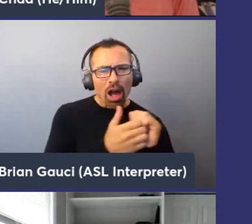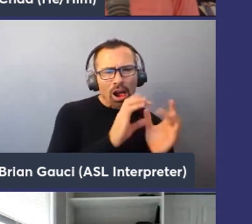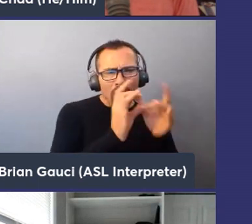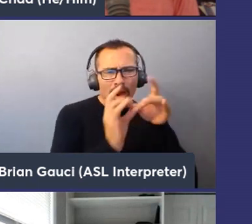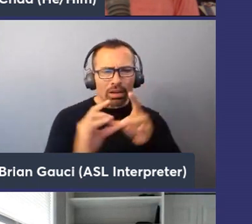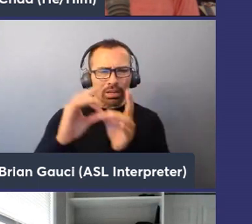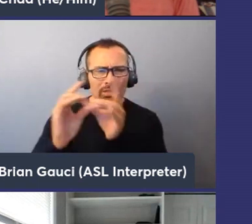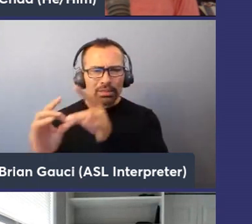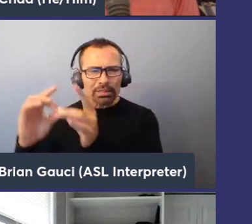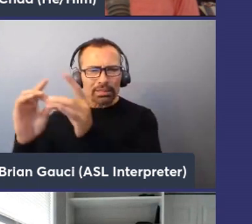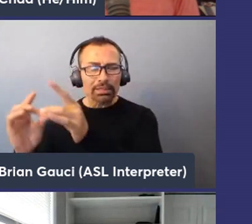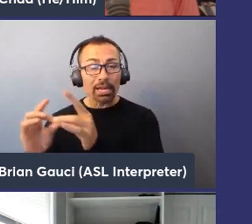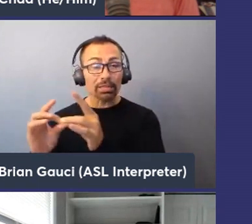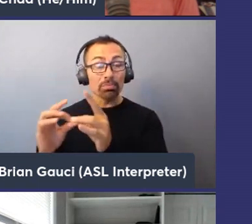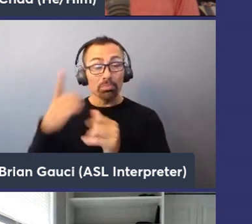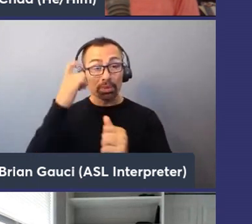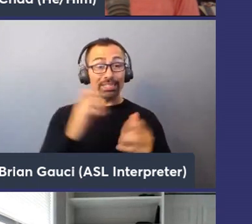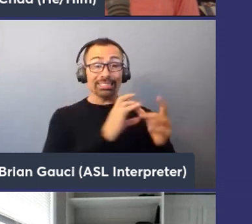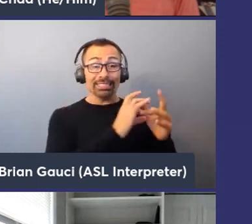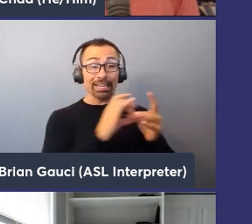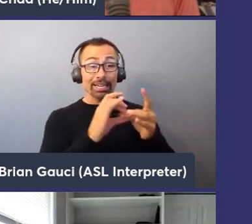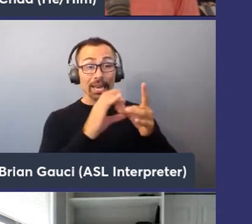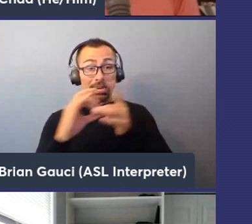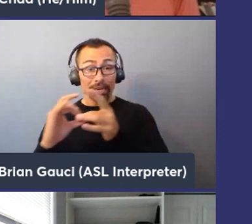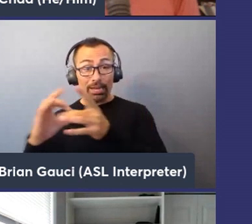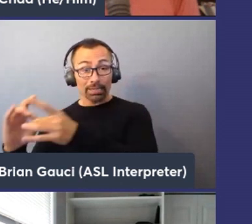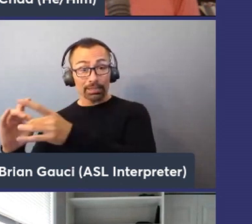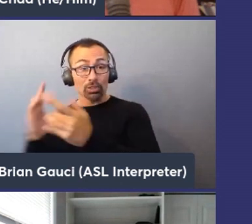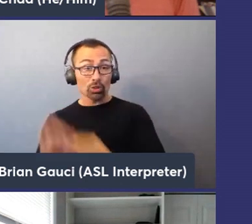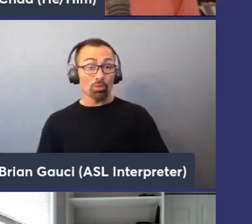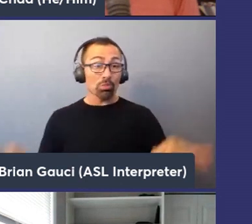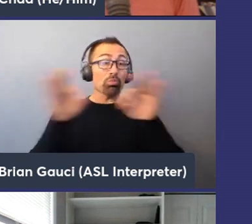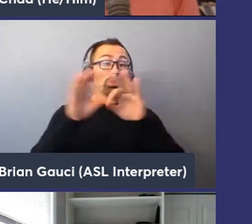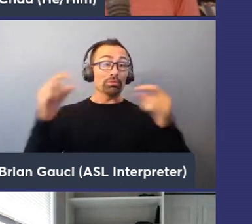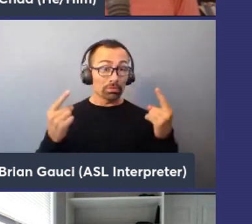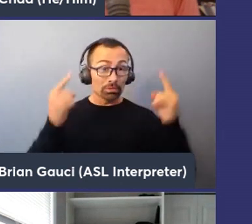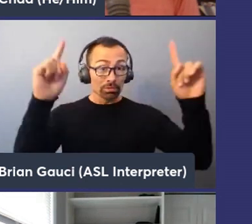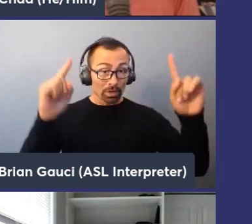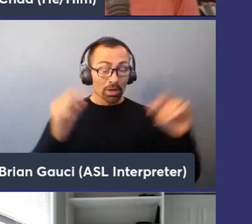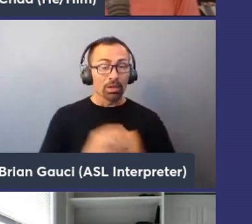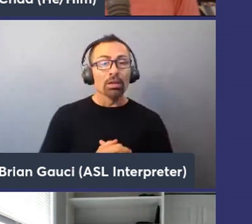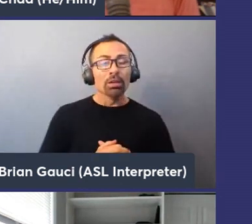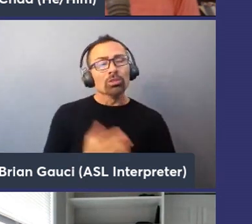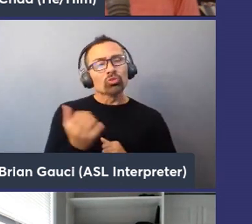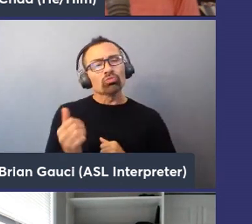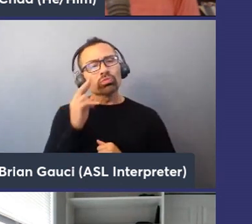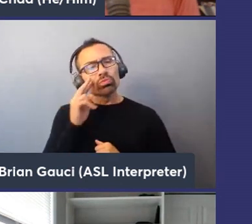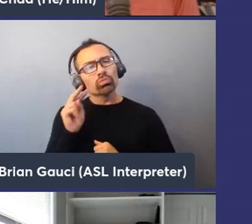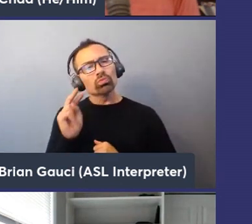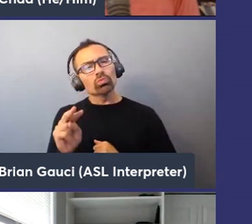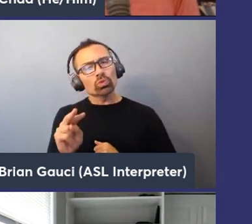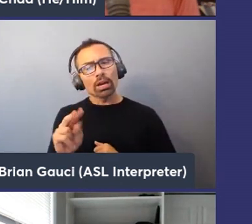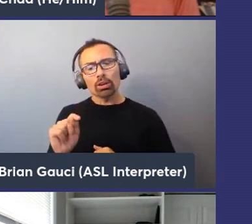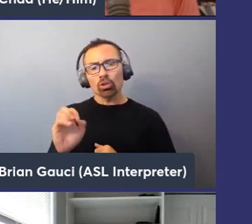in order to be able to do something. So what we're gonna look at here is basically a tool that graphs your AWS resources